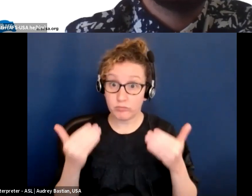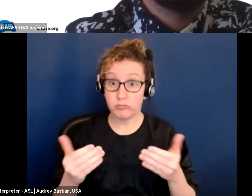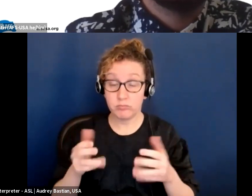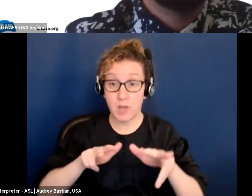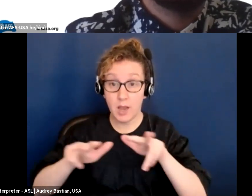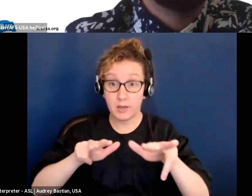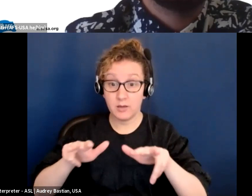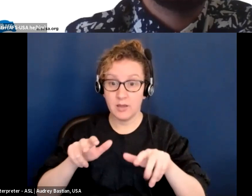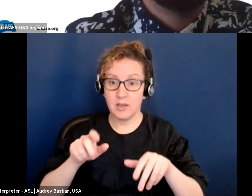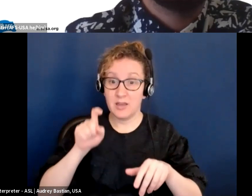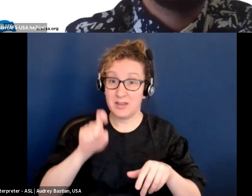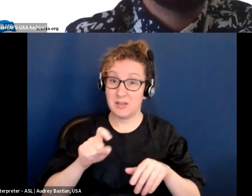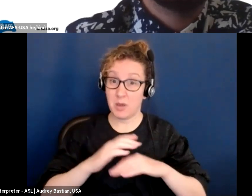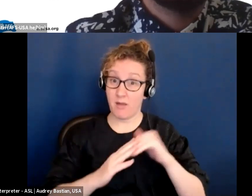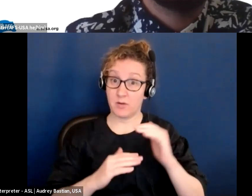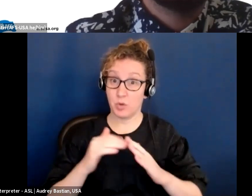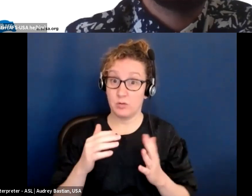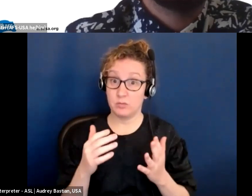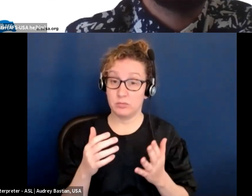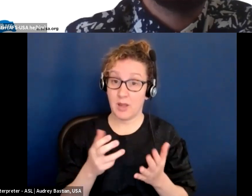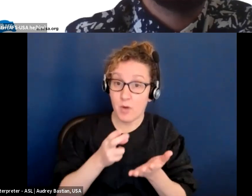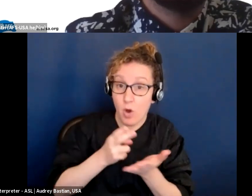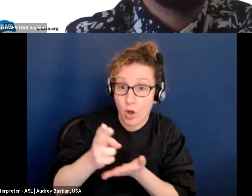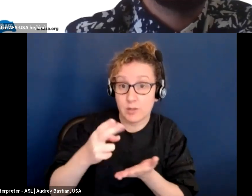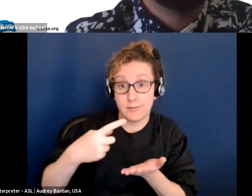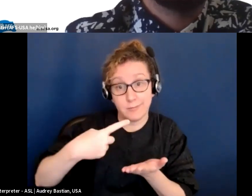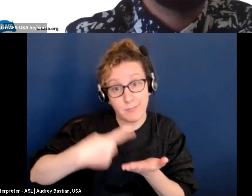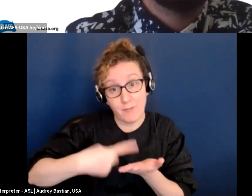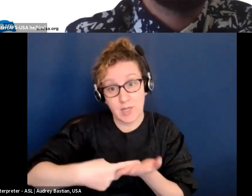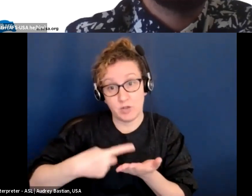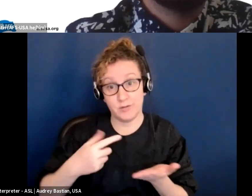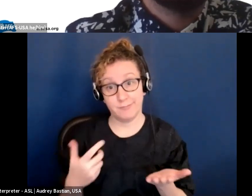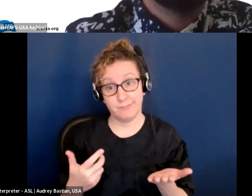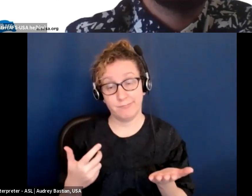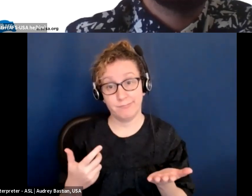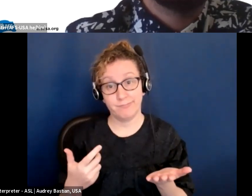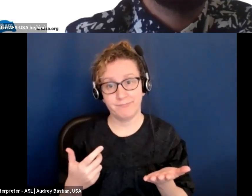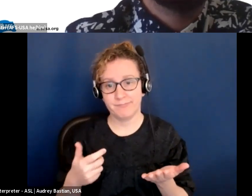you need to be comfortable having an honest conversation with any authority figure in